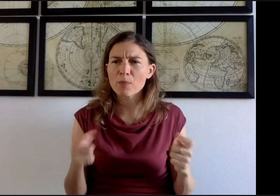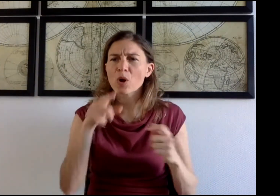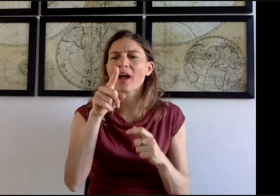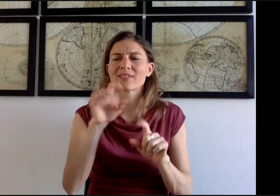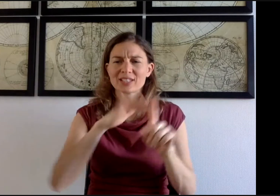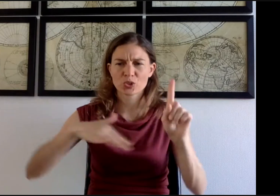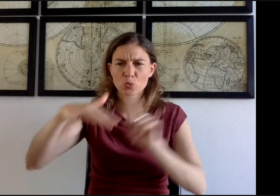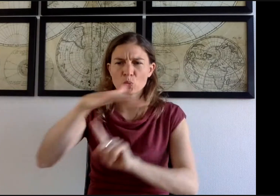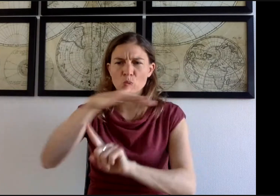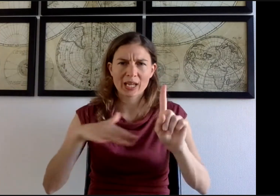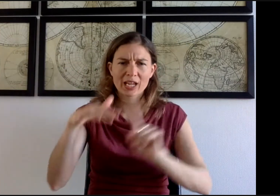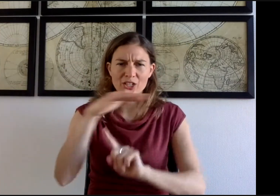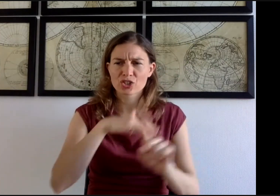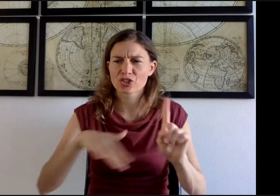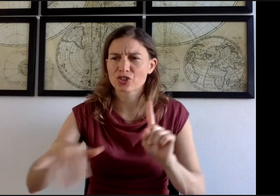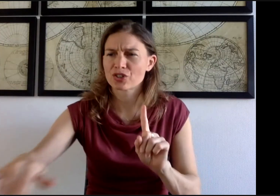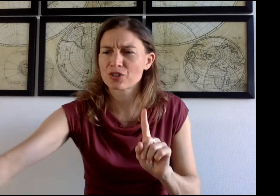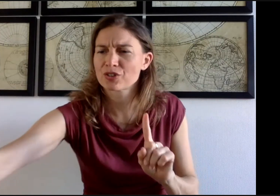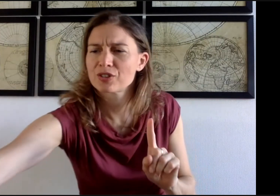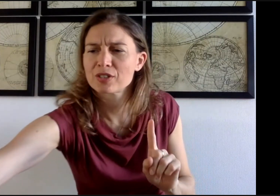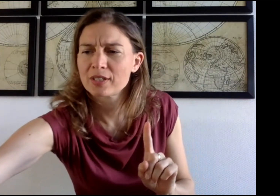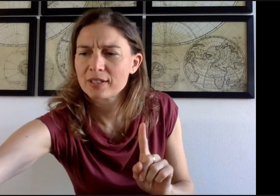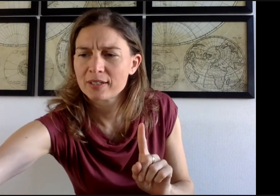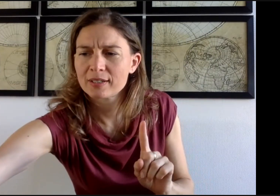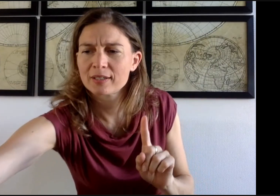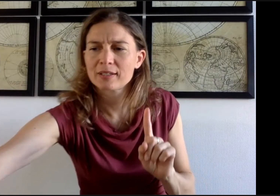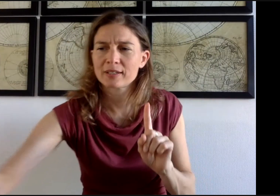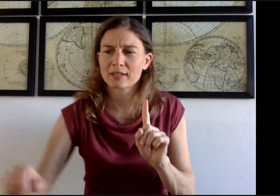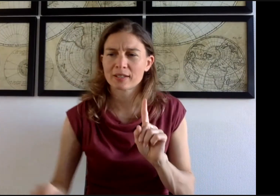and afterwards Giampiero will give you the outcome